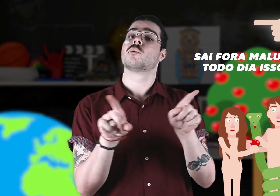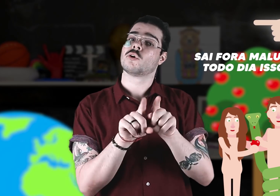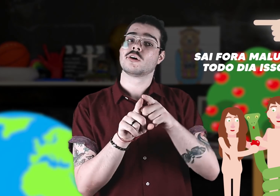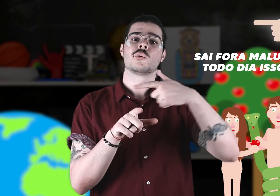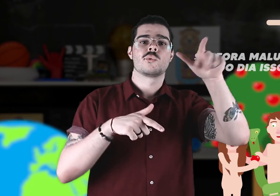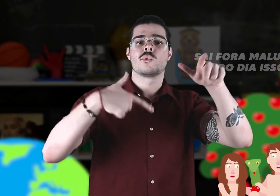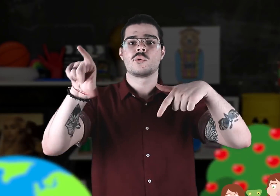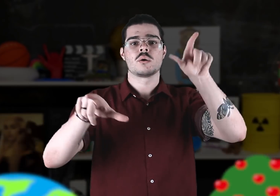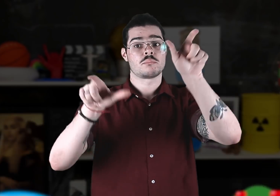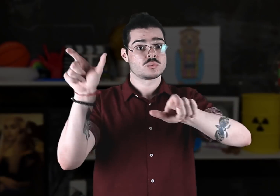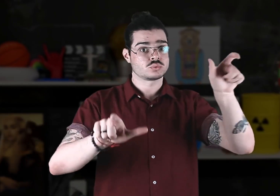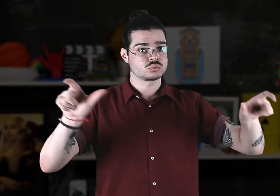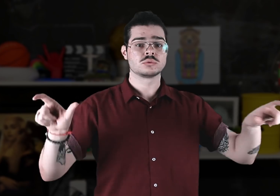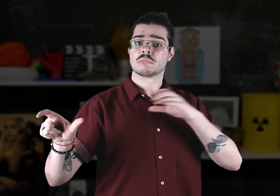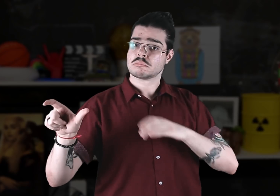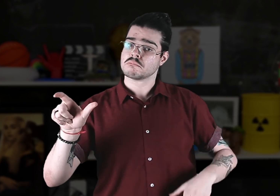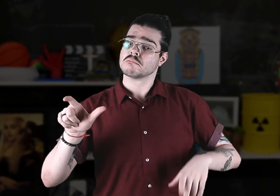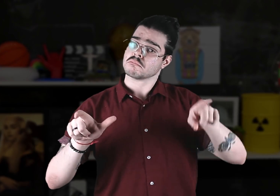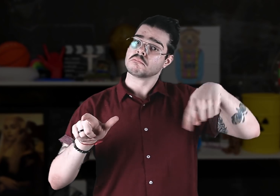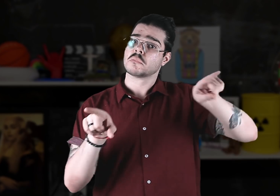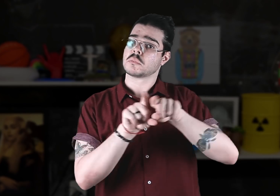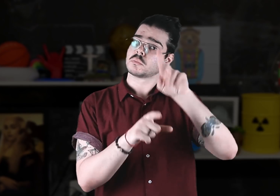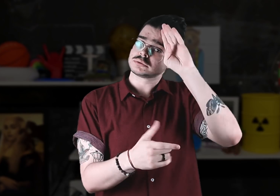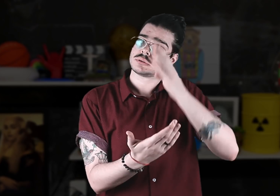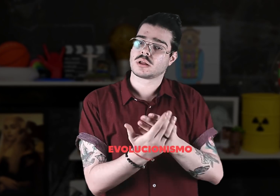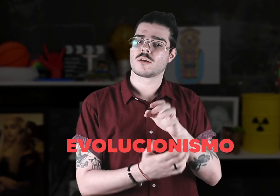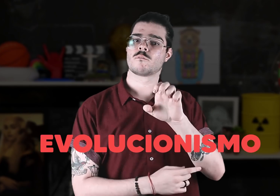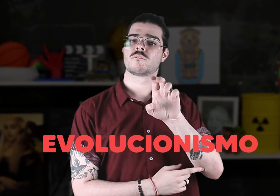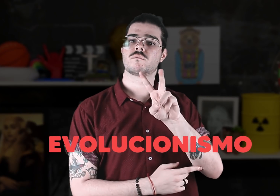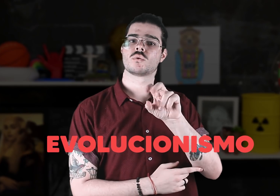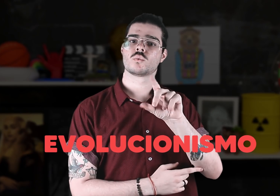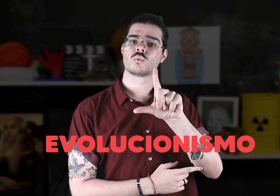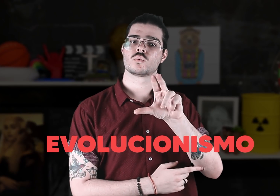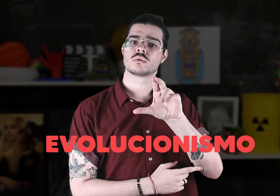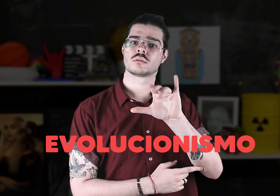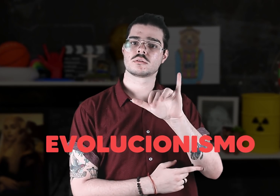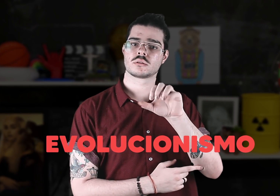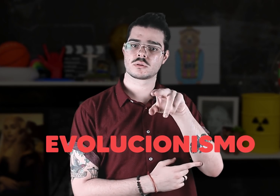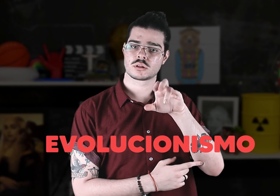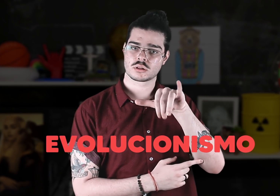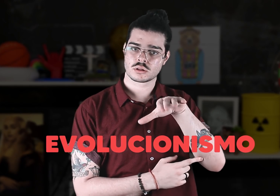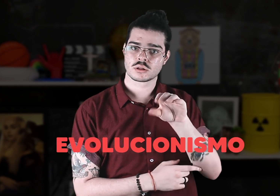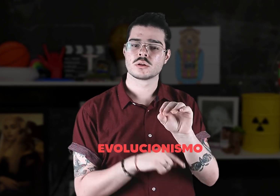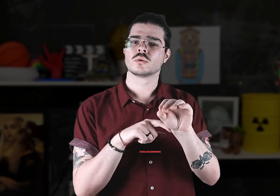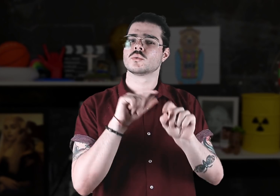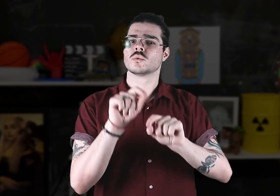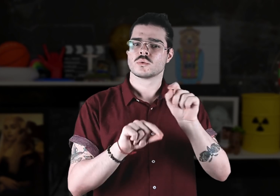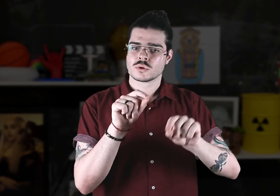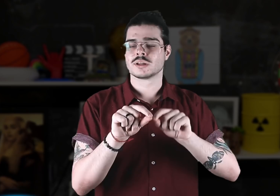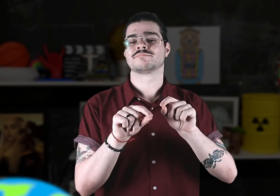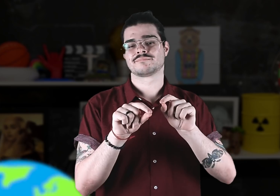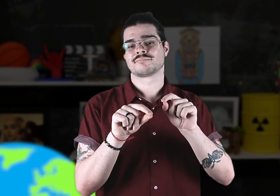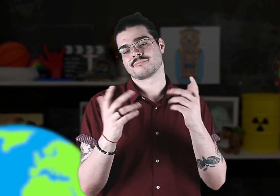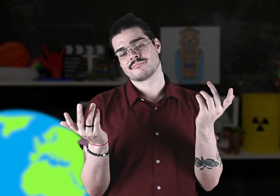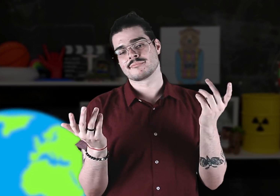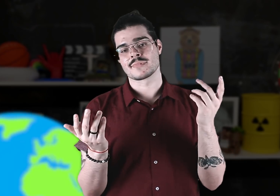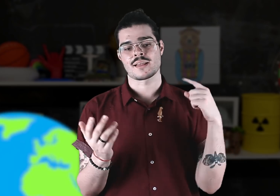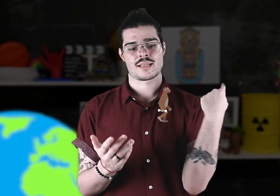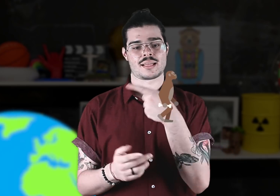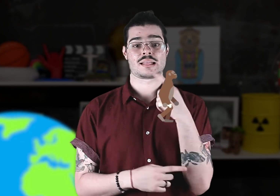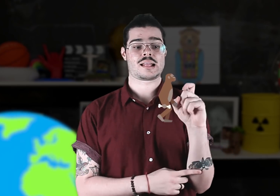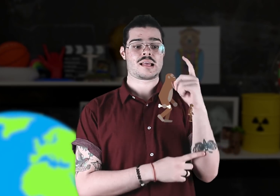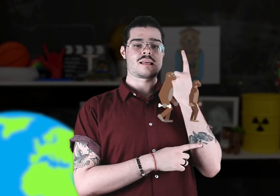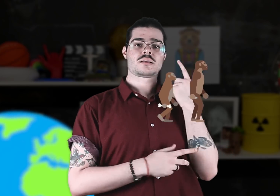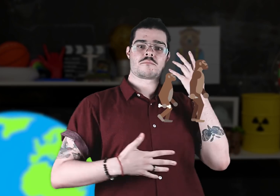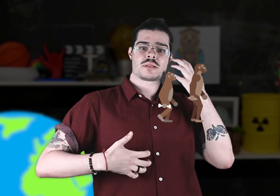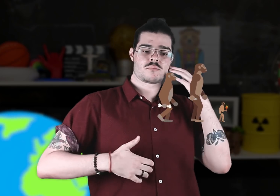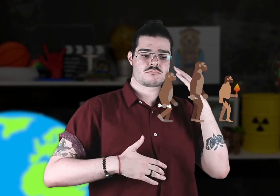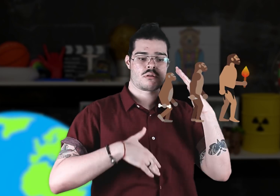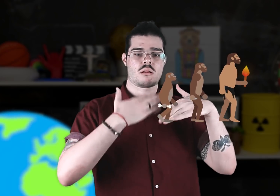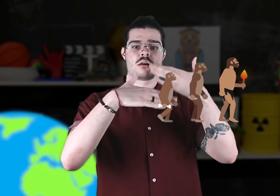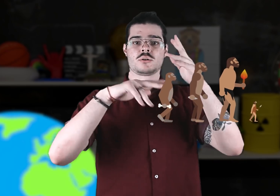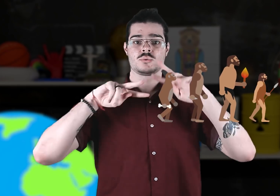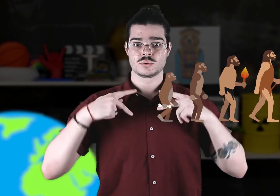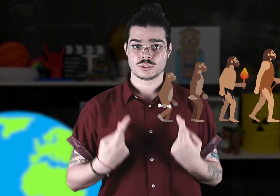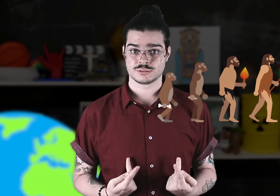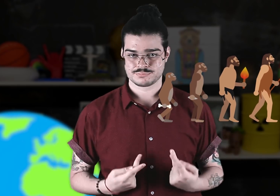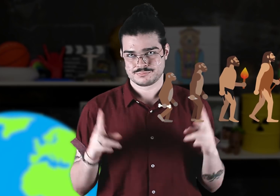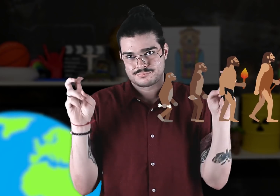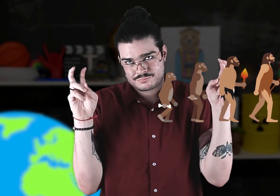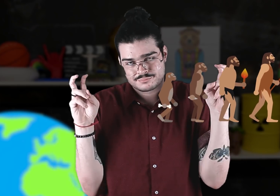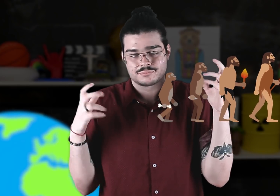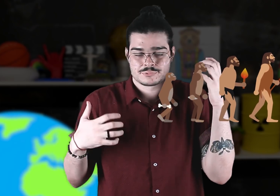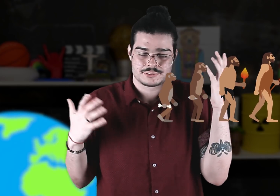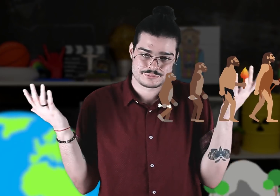While other Christians believe in Evolutionism, that human beings evolved from "monkeys".